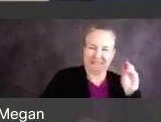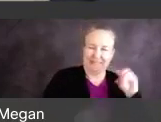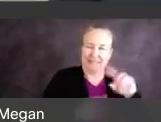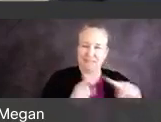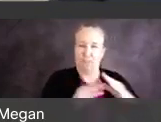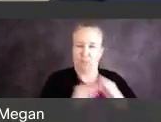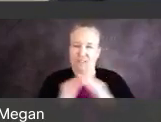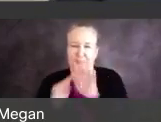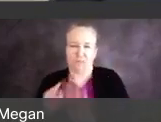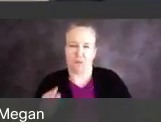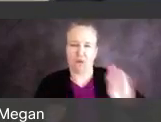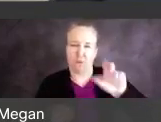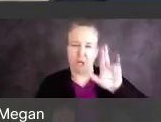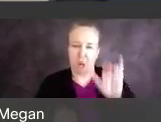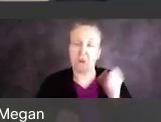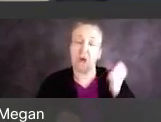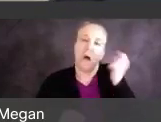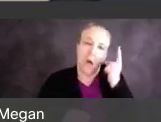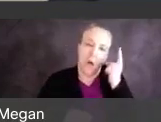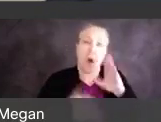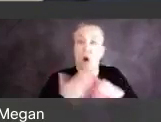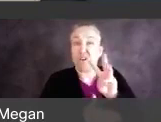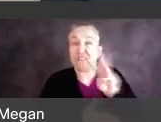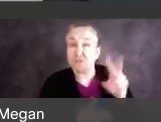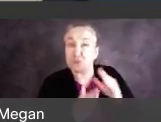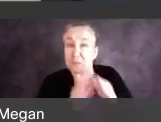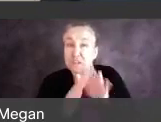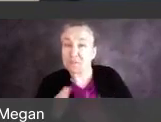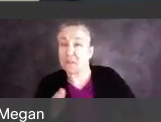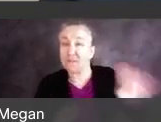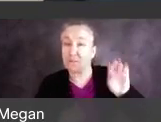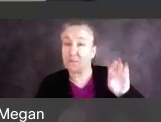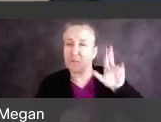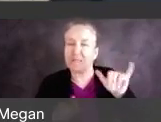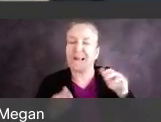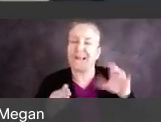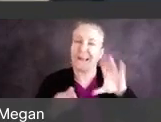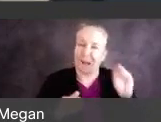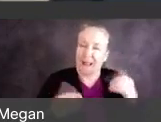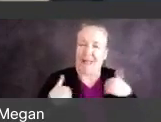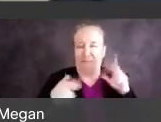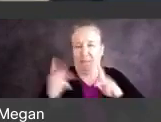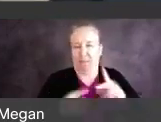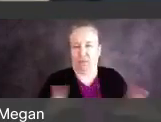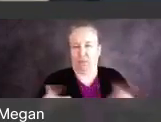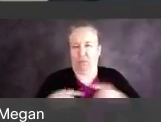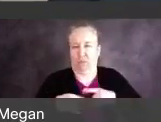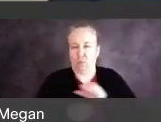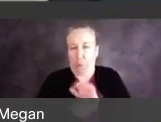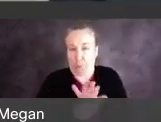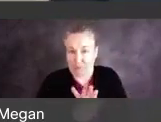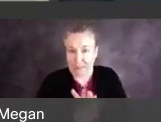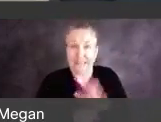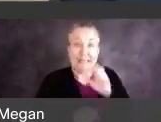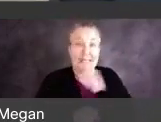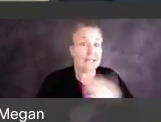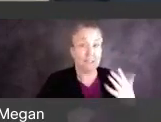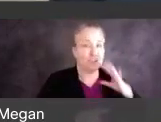to individuals with COVID-19. Today's individuals range in age from 9 months old to 97 years old